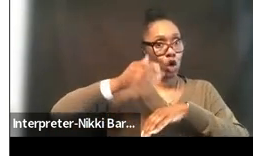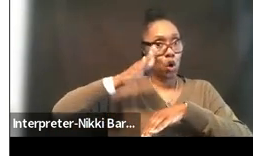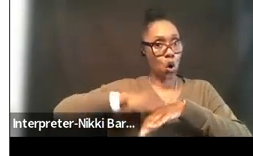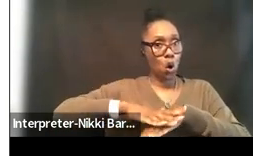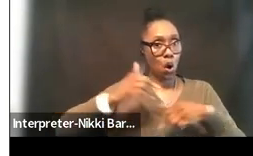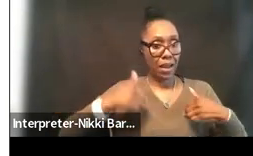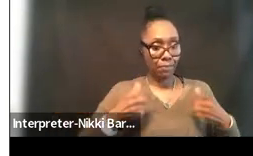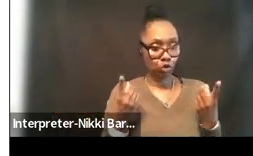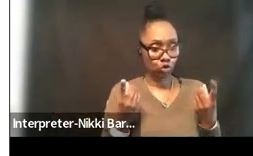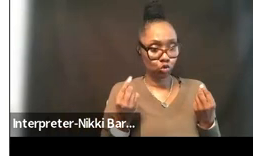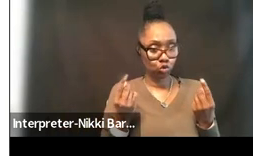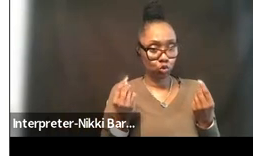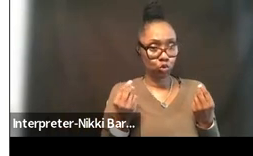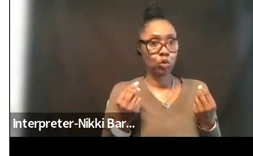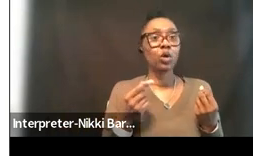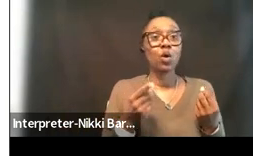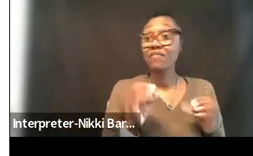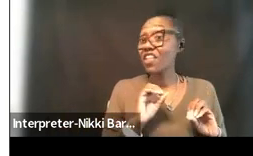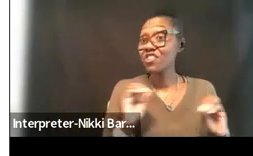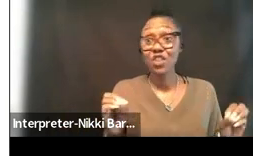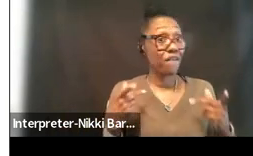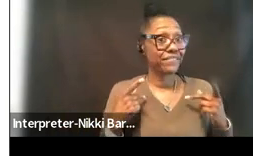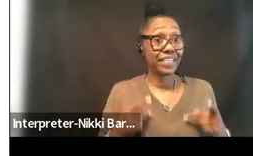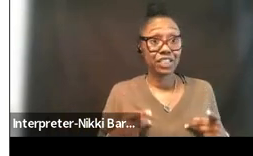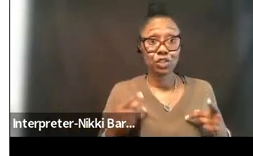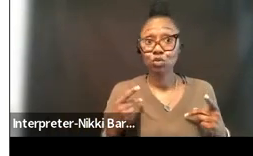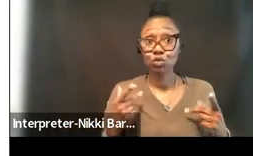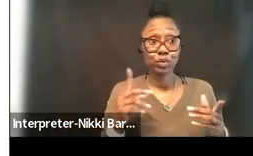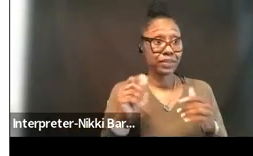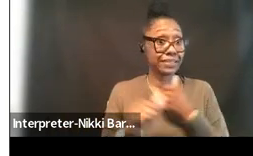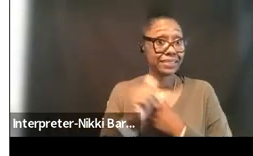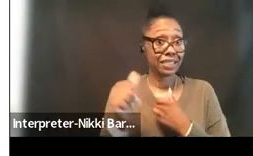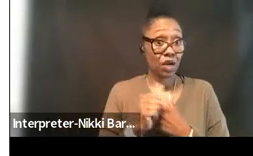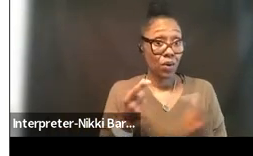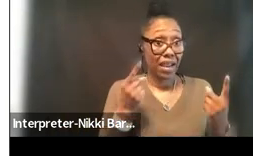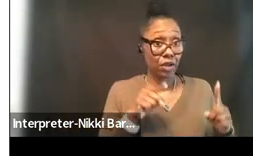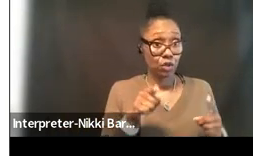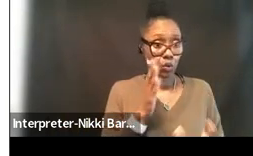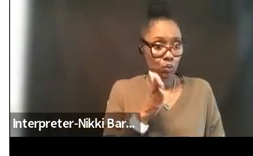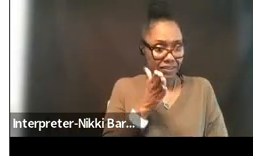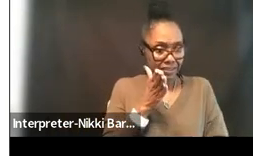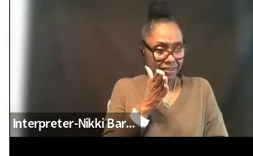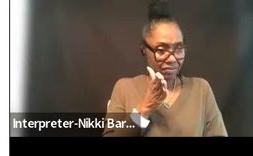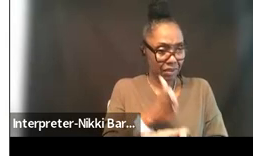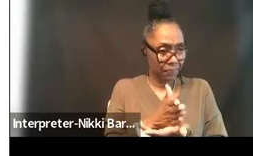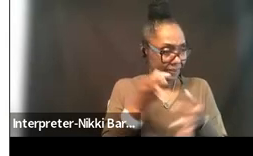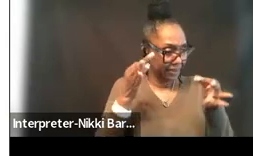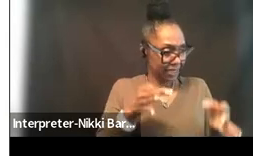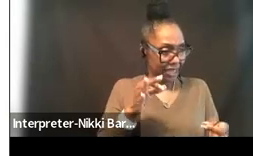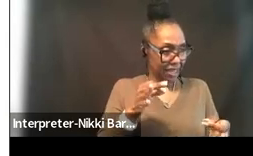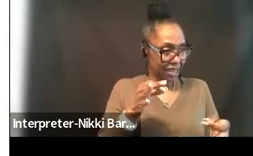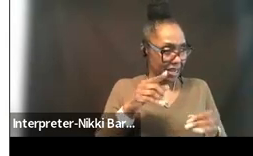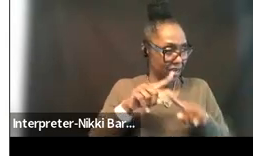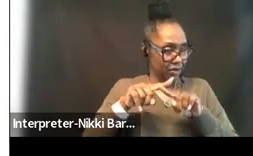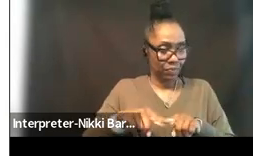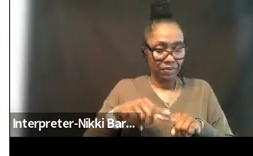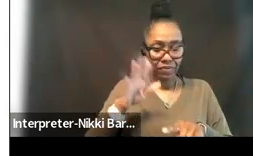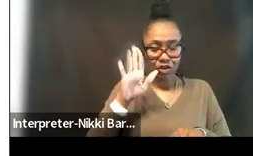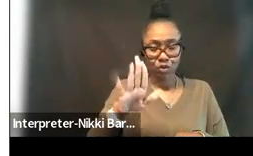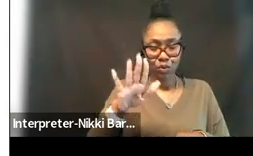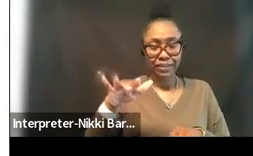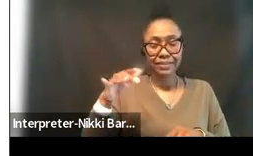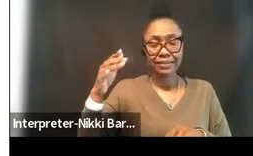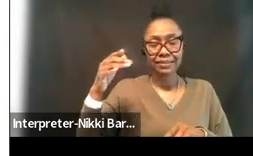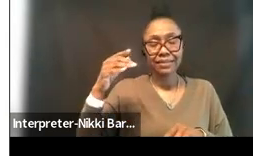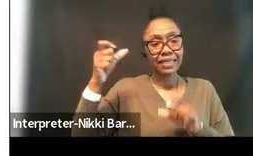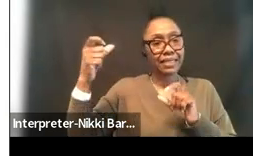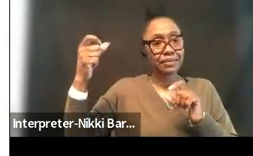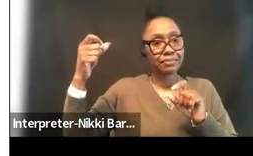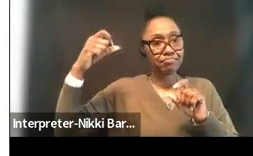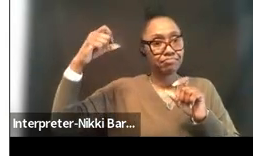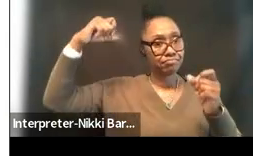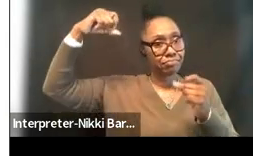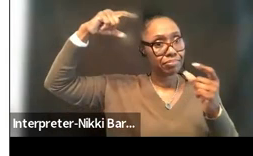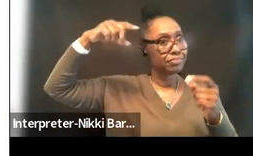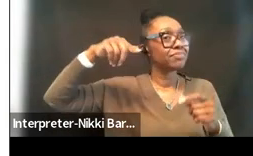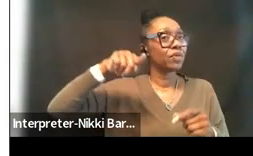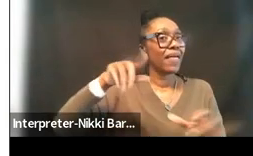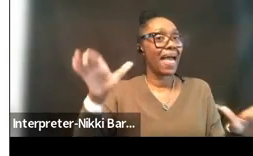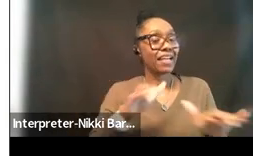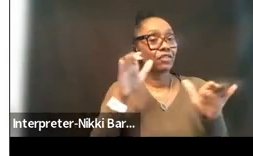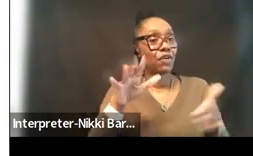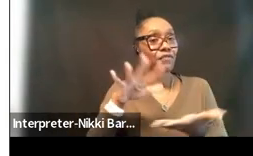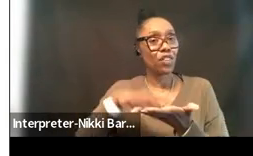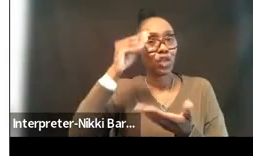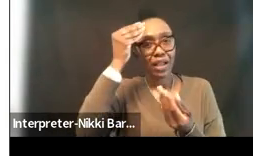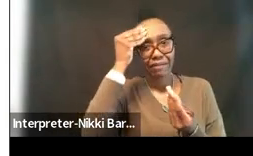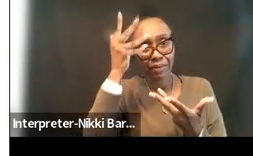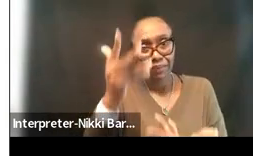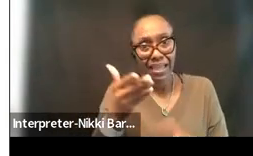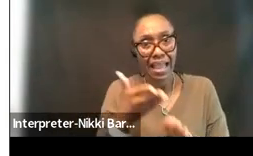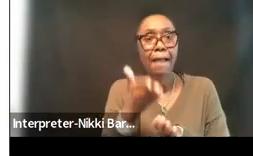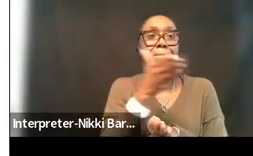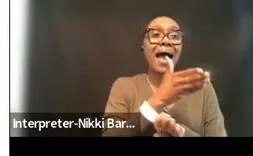When there is no physical danger. When this diminish and functioning occurs, you will stop making this fight or flight decision based upon sensory information and it will activate based upon learned information and pass experiences.